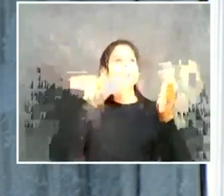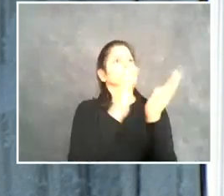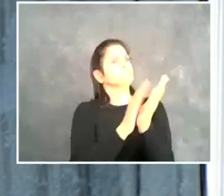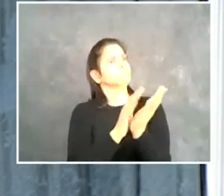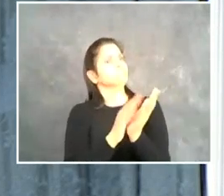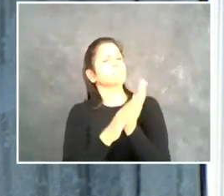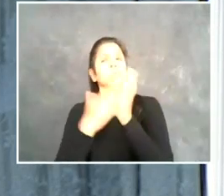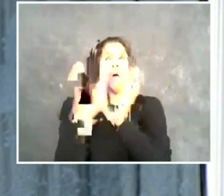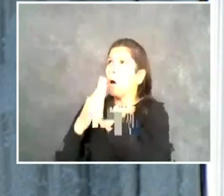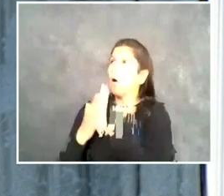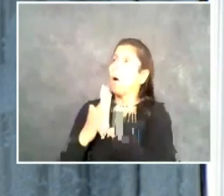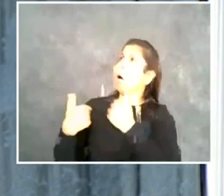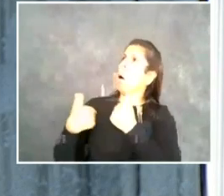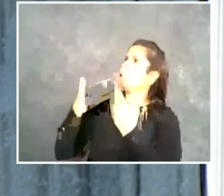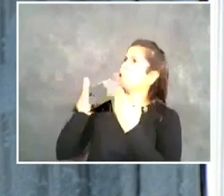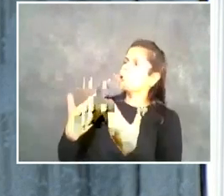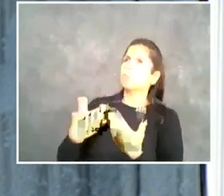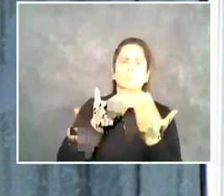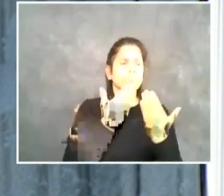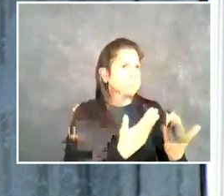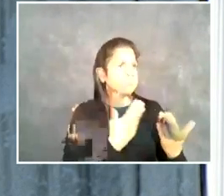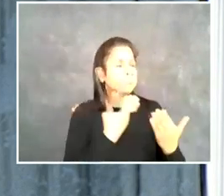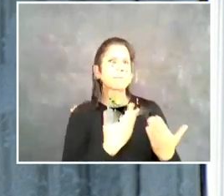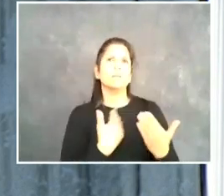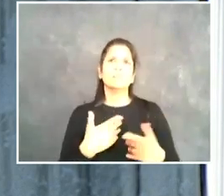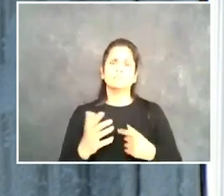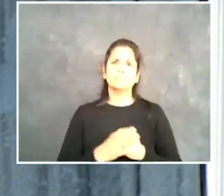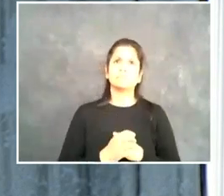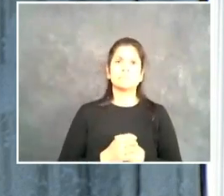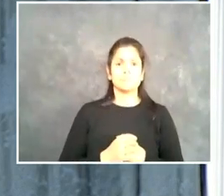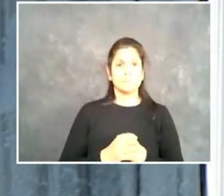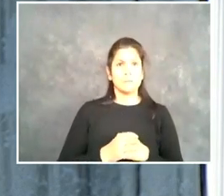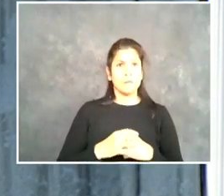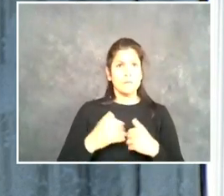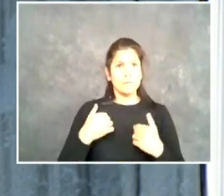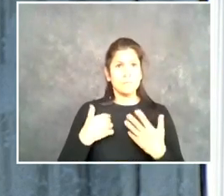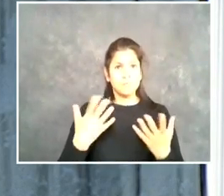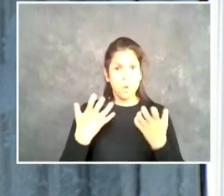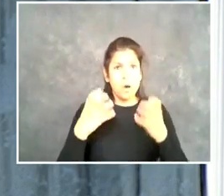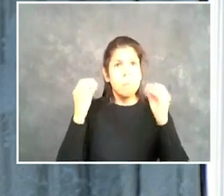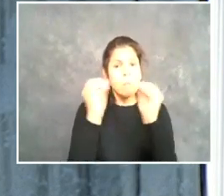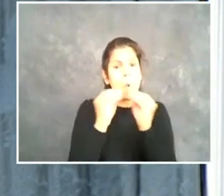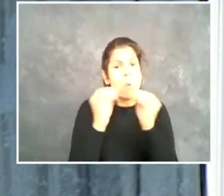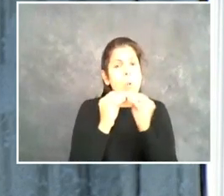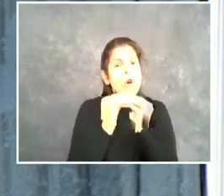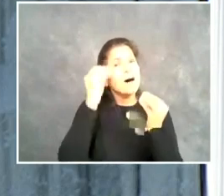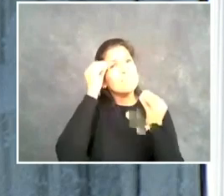TALK TO MY TEAM AND WE WILL LET YOU KNOW ALL OF THE THINGS THAT